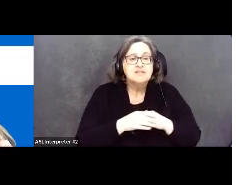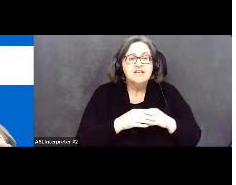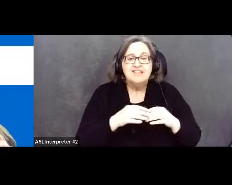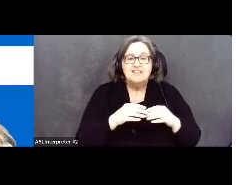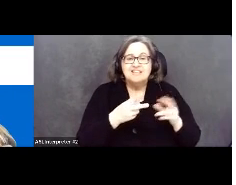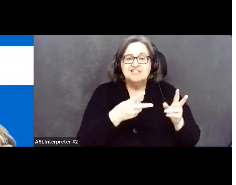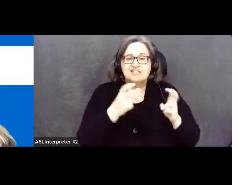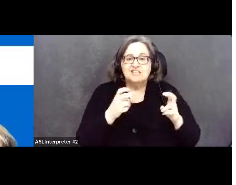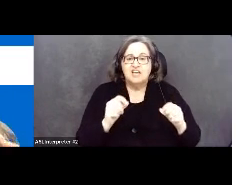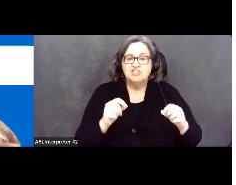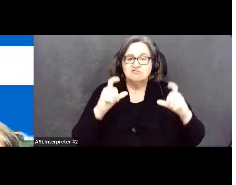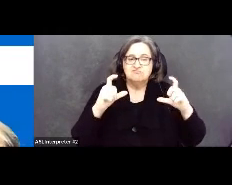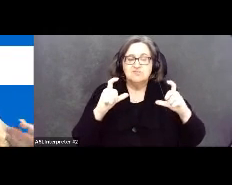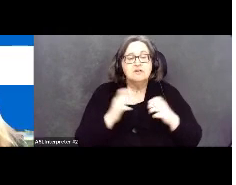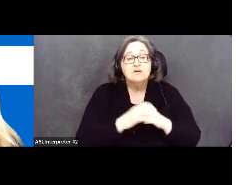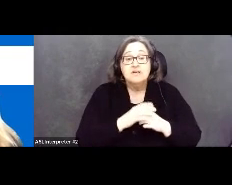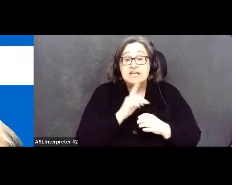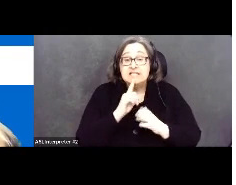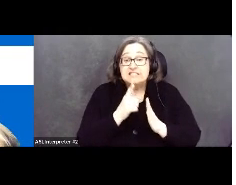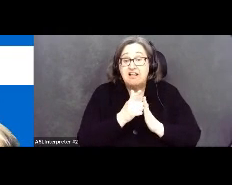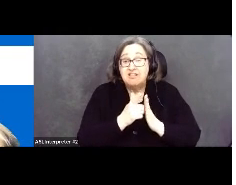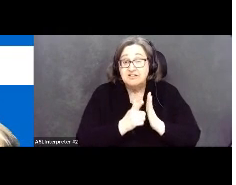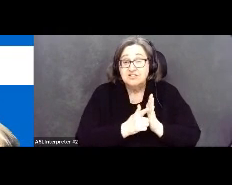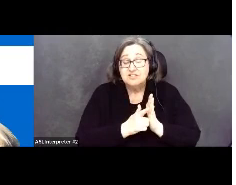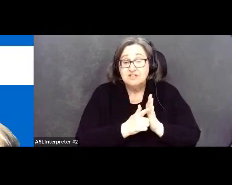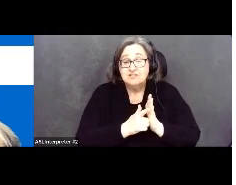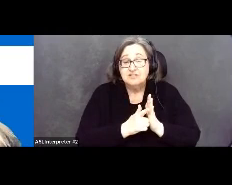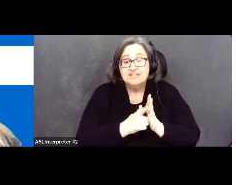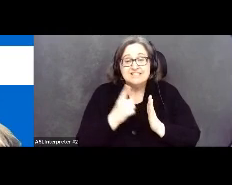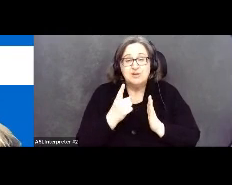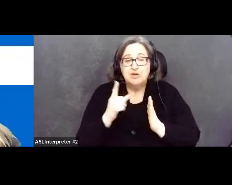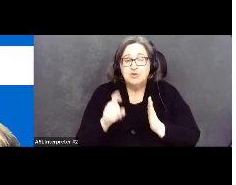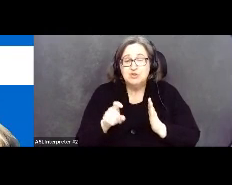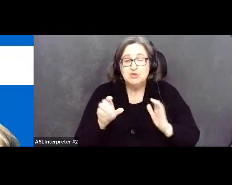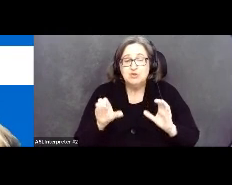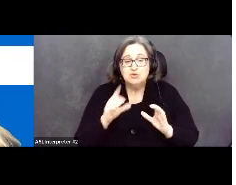that talks about, is legislation something that should be done for return to learn?